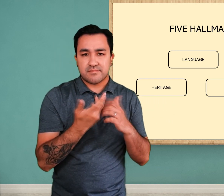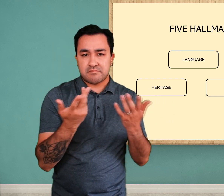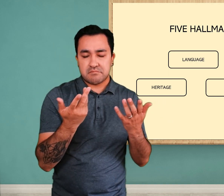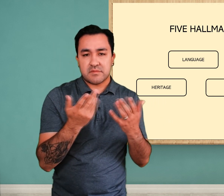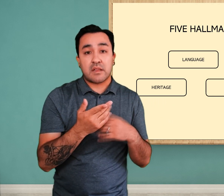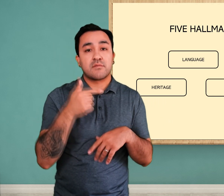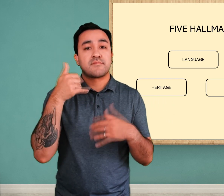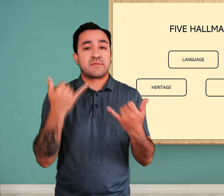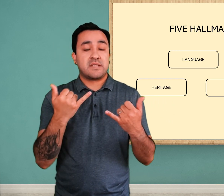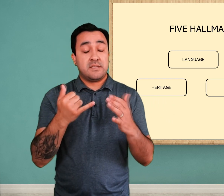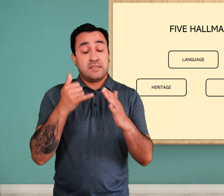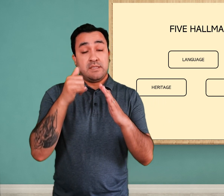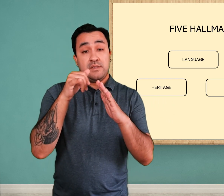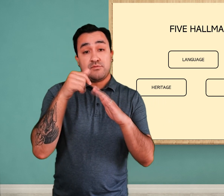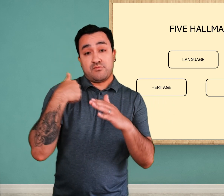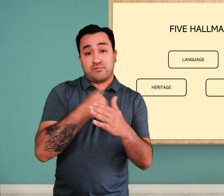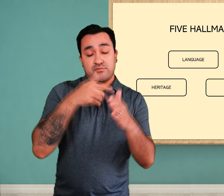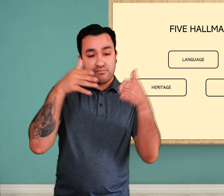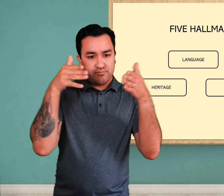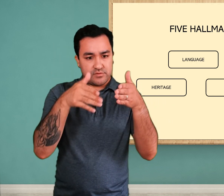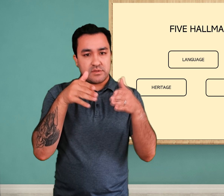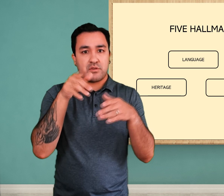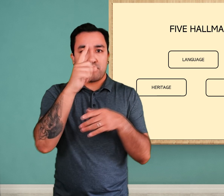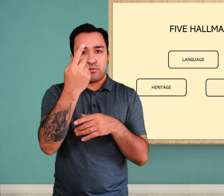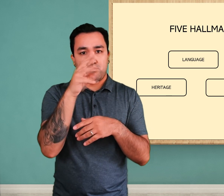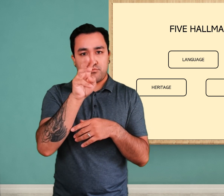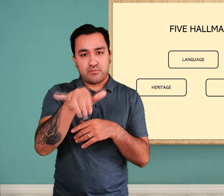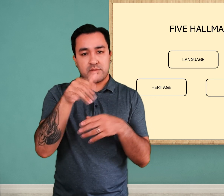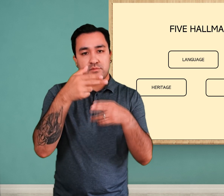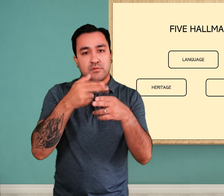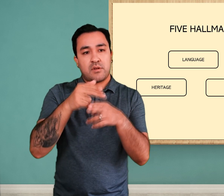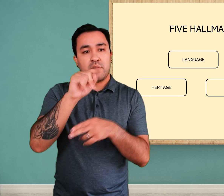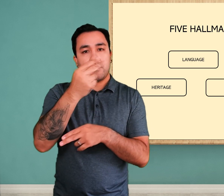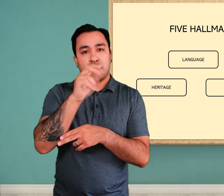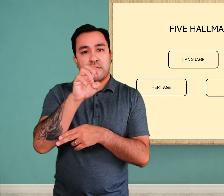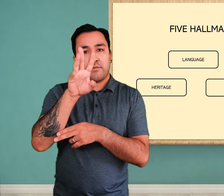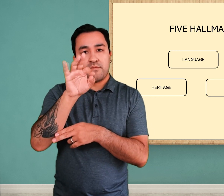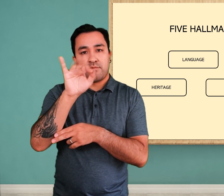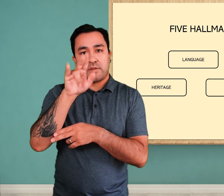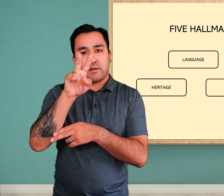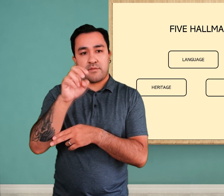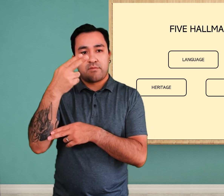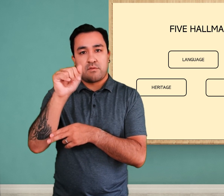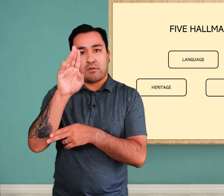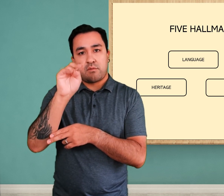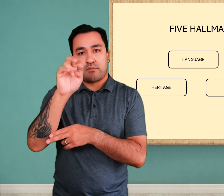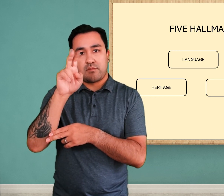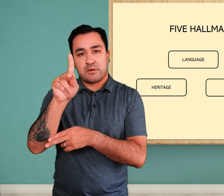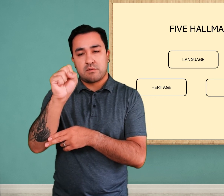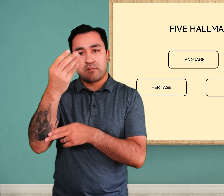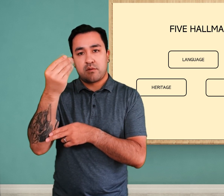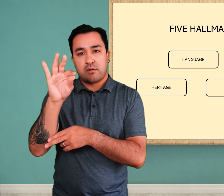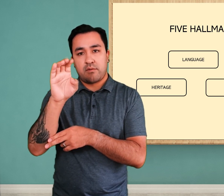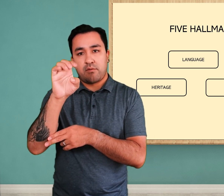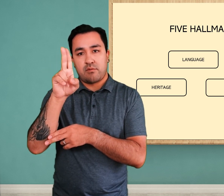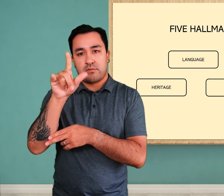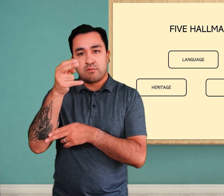This video will focus on one way of defining culture called, the Five Hallmarks of Culture.